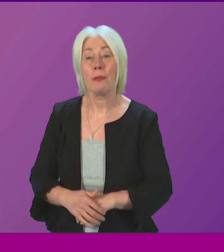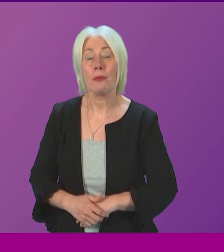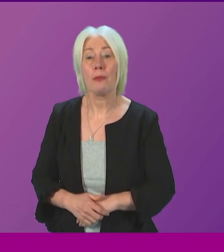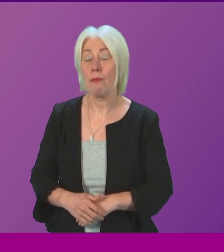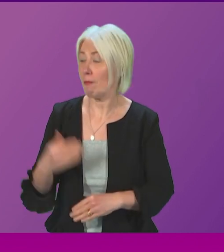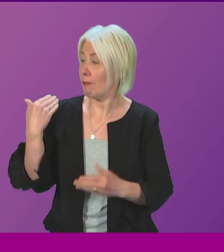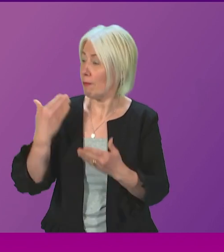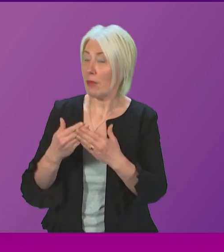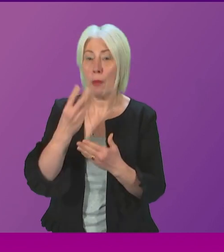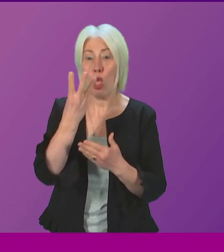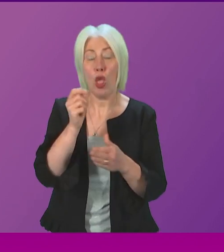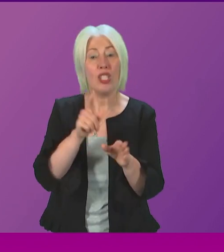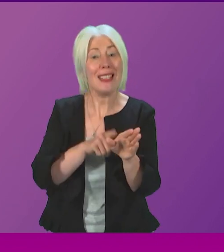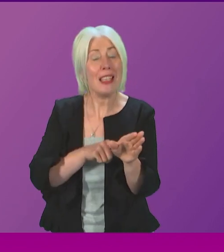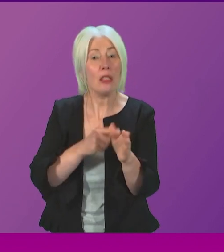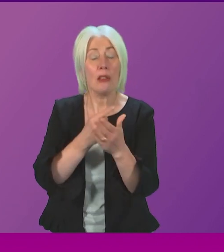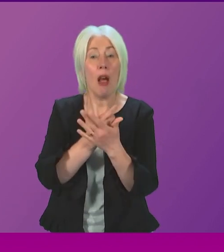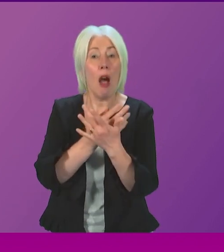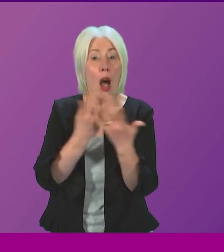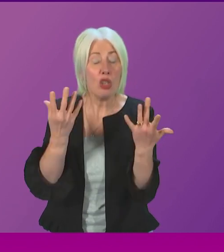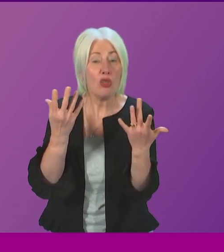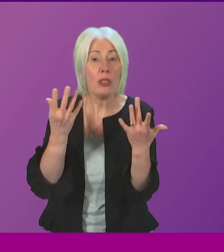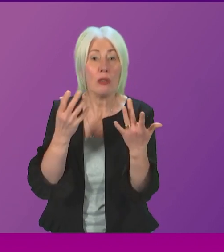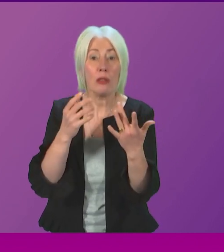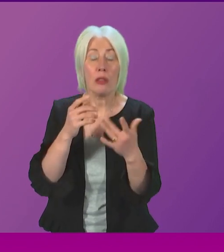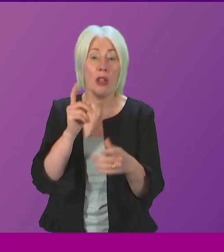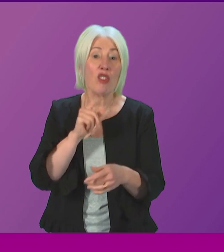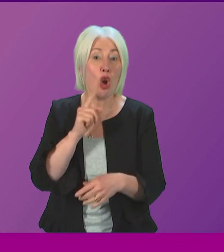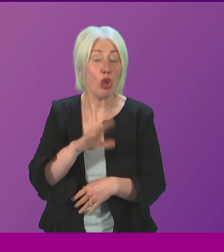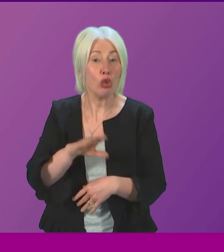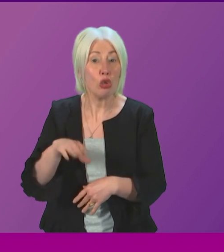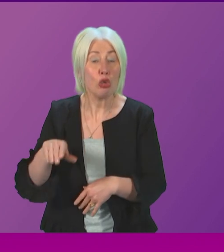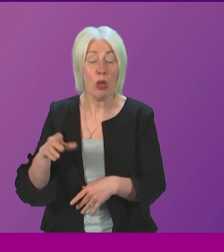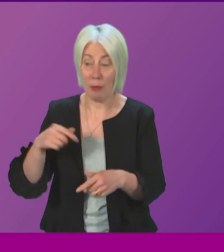Over 30 years, hundreds—maybe even thousands—of little girls who were sent by the state to